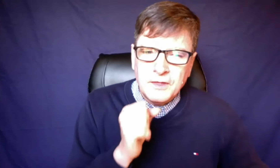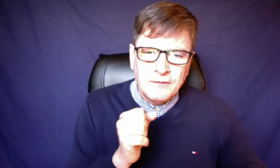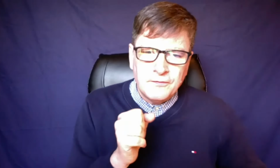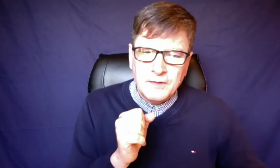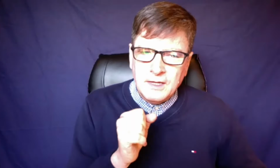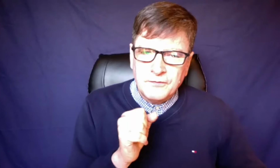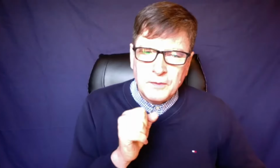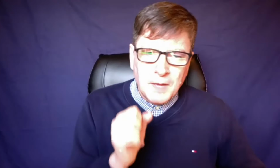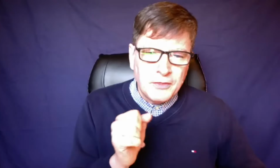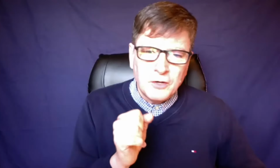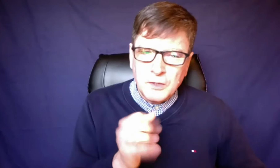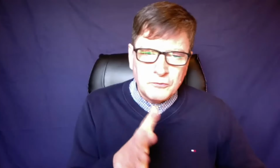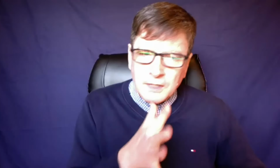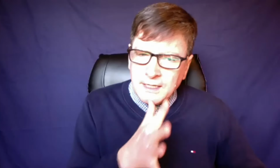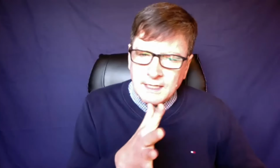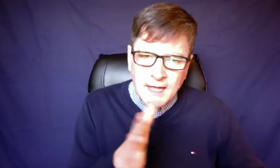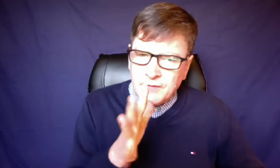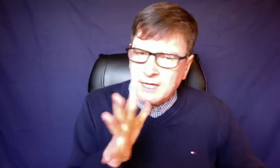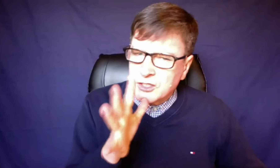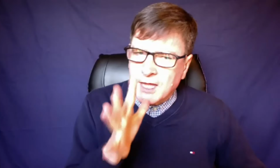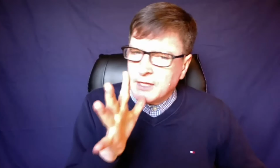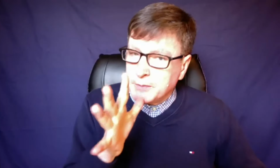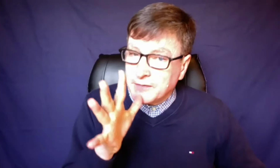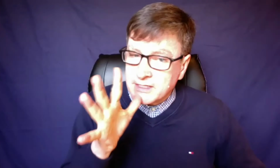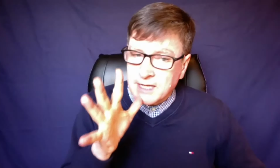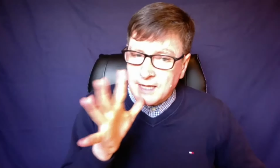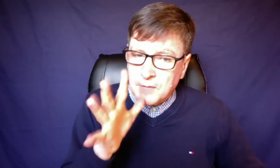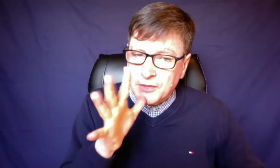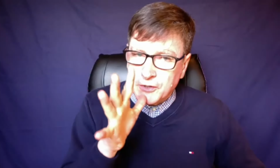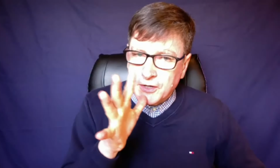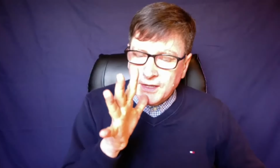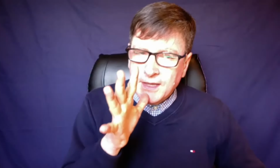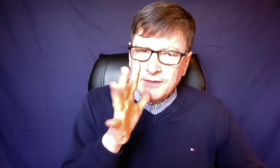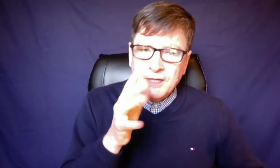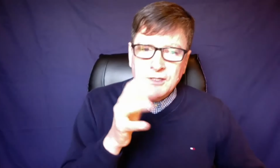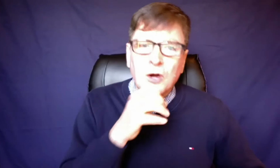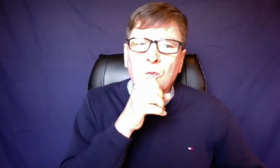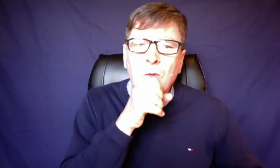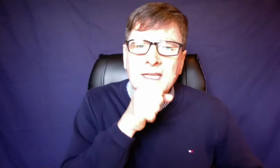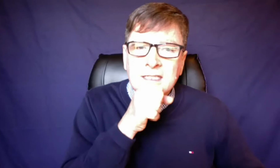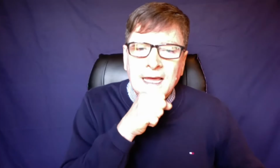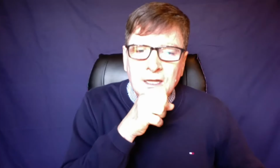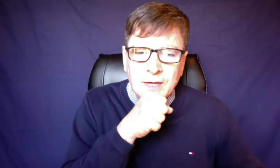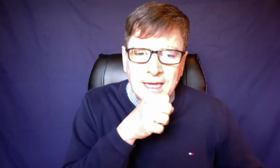skills think about that one sign is going to be. If the motor would